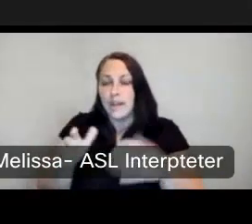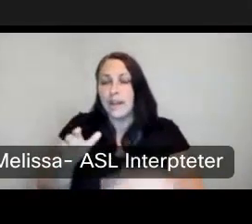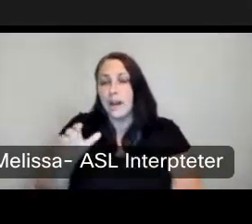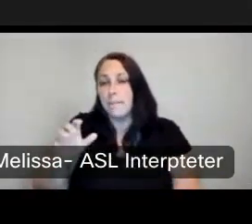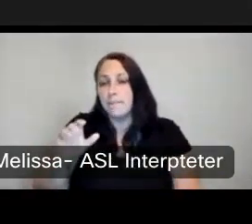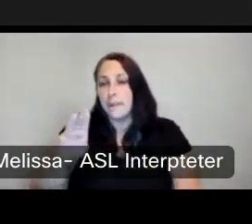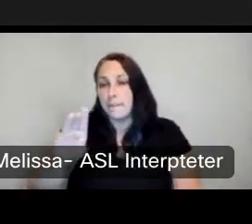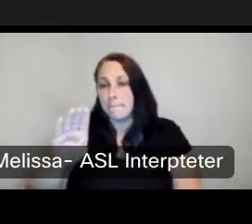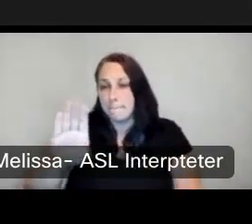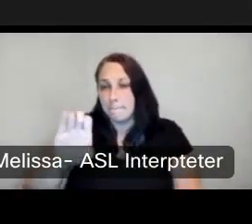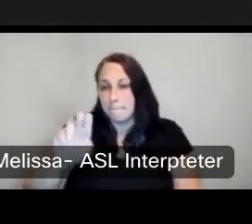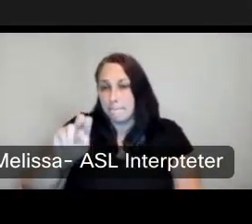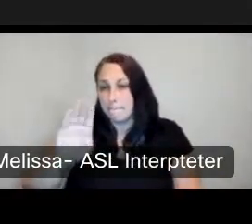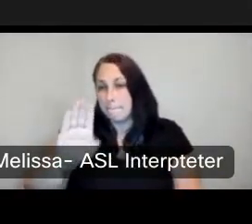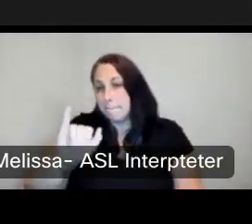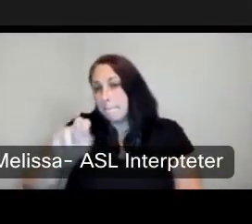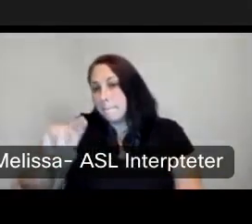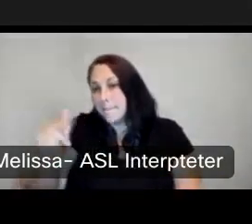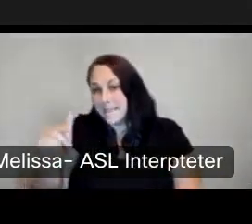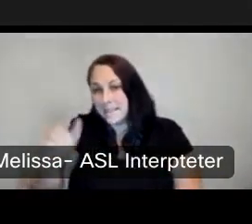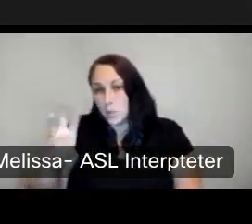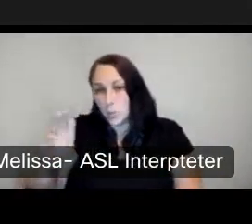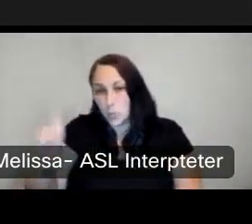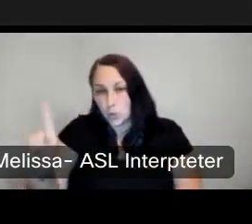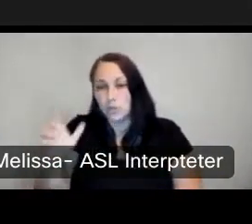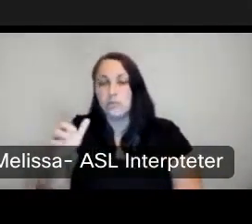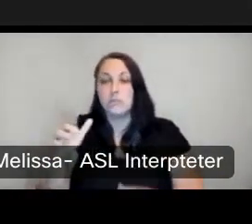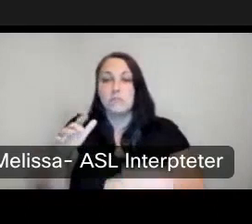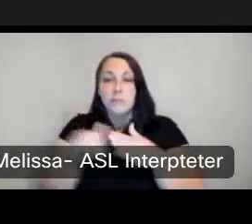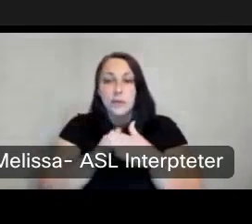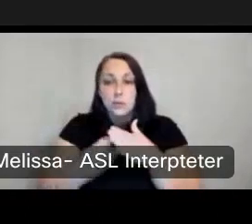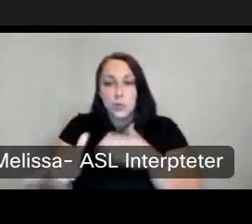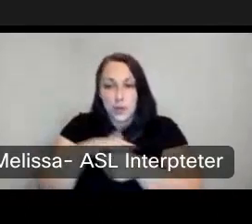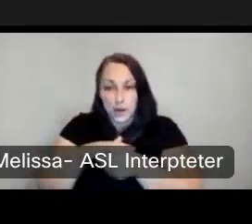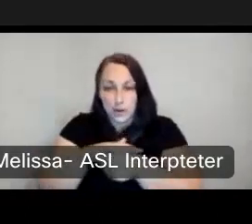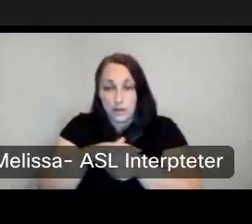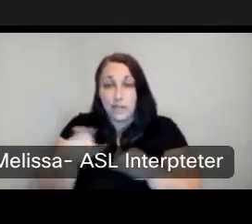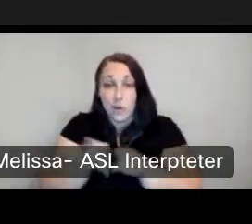uh stops again before crossing the river and also serves uh the stadium Armory Metrorail